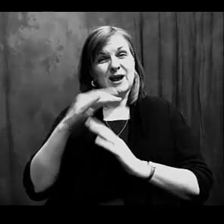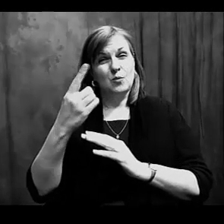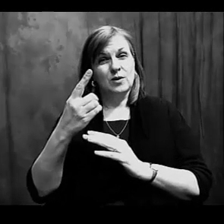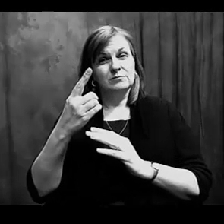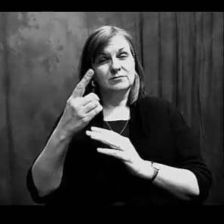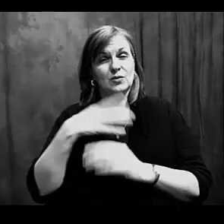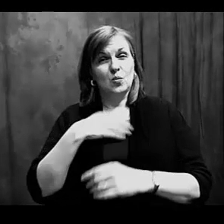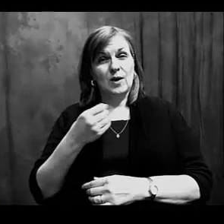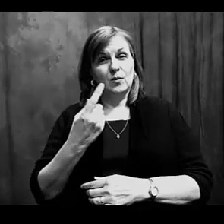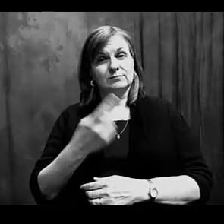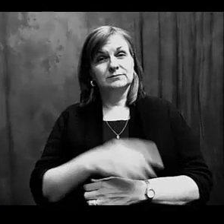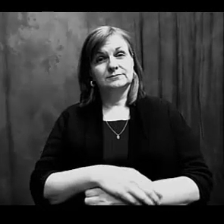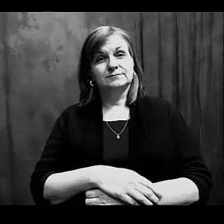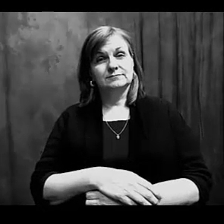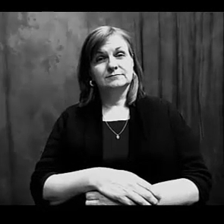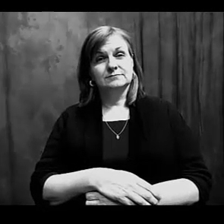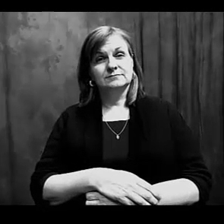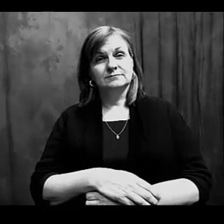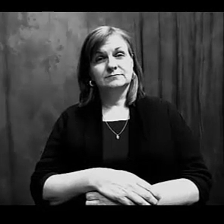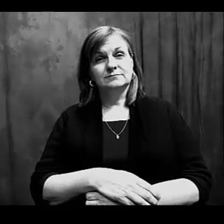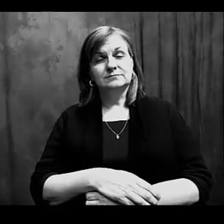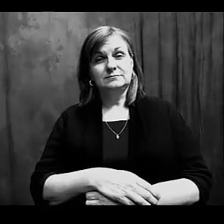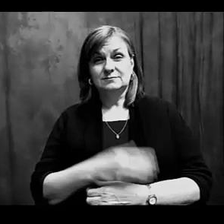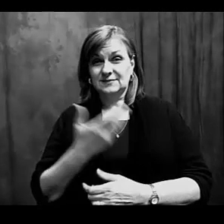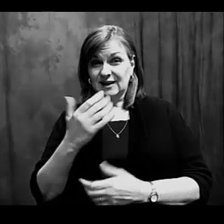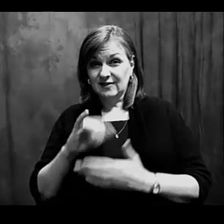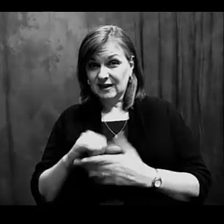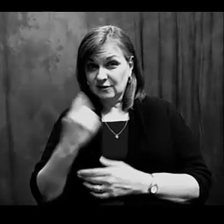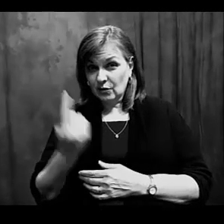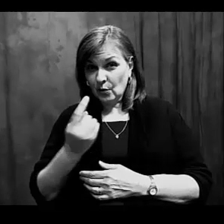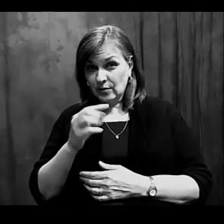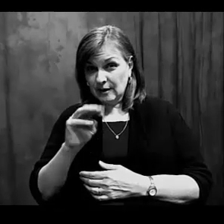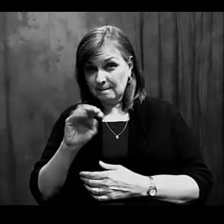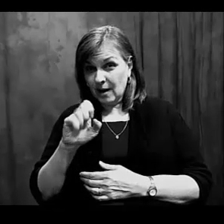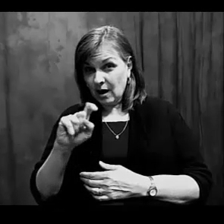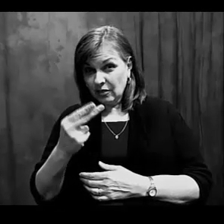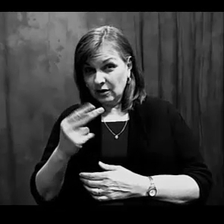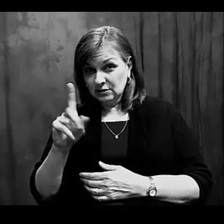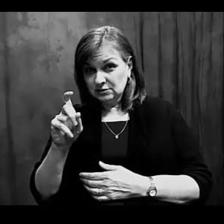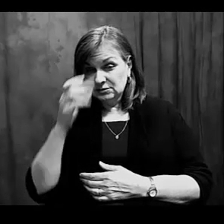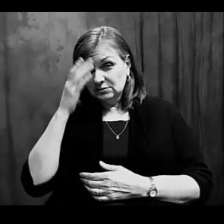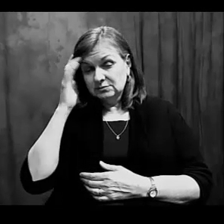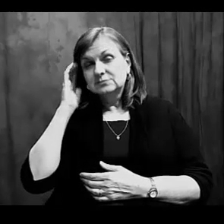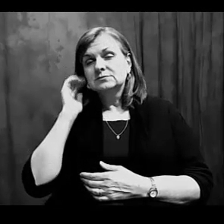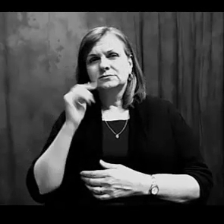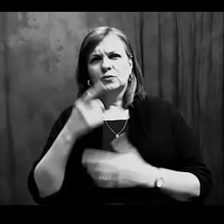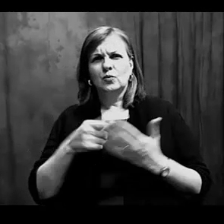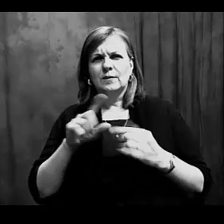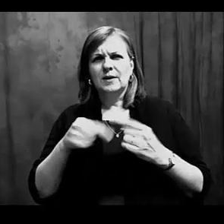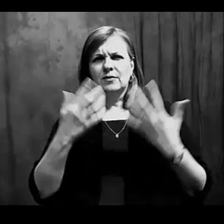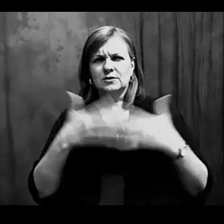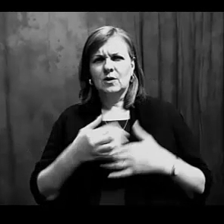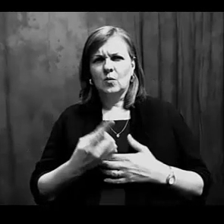you probably picked out this guy - right? is that it?